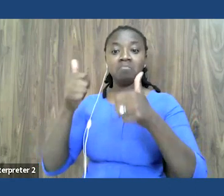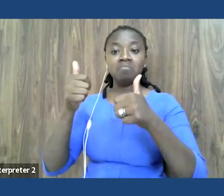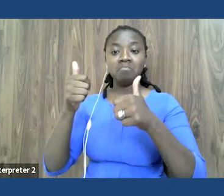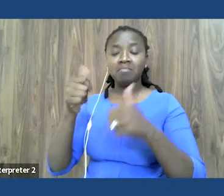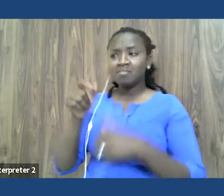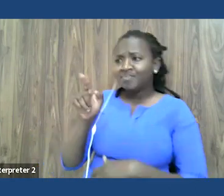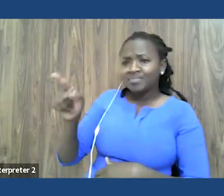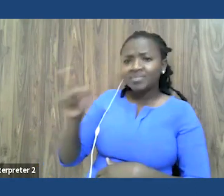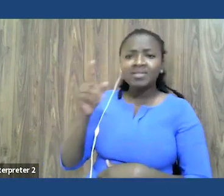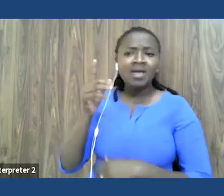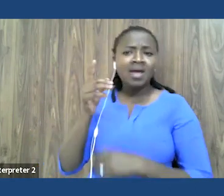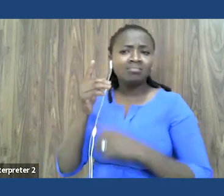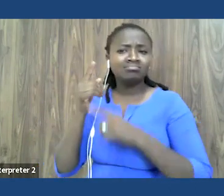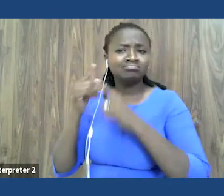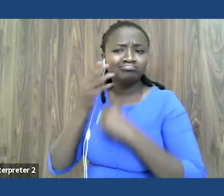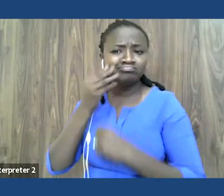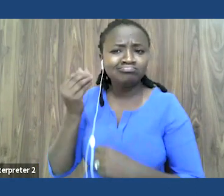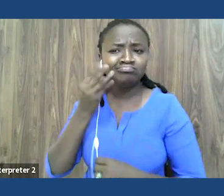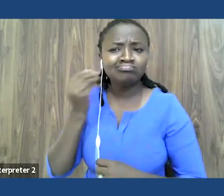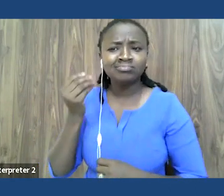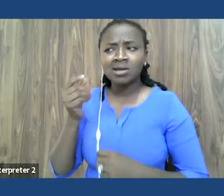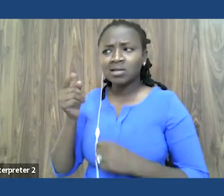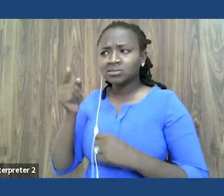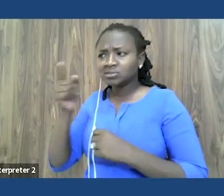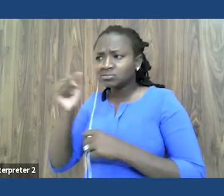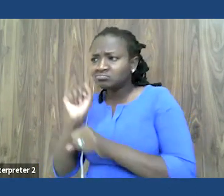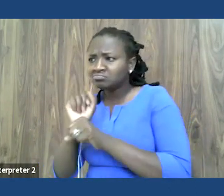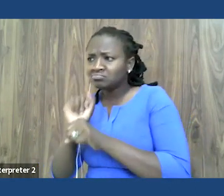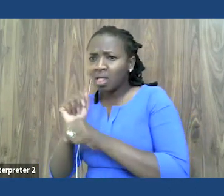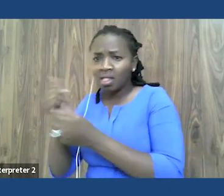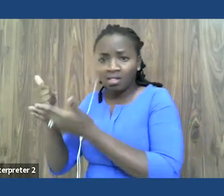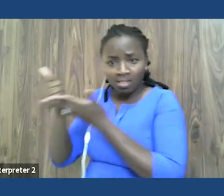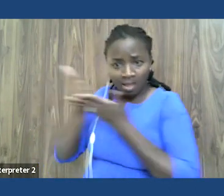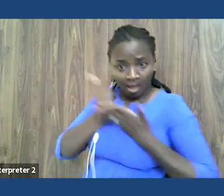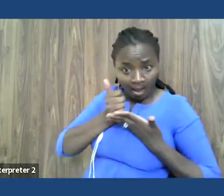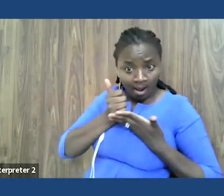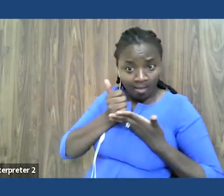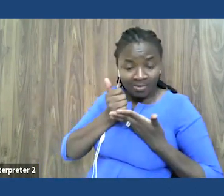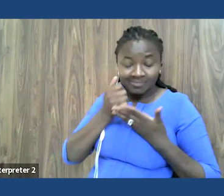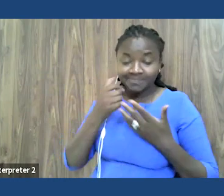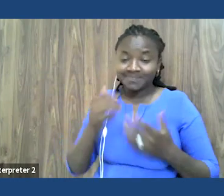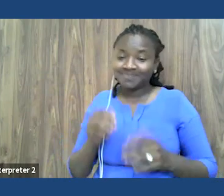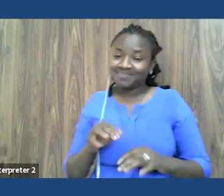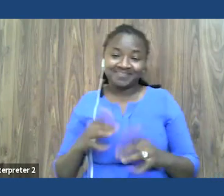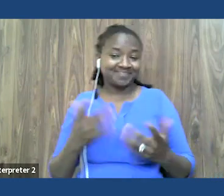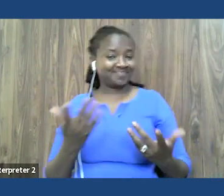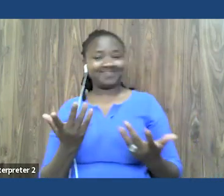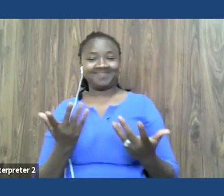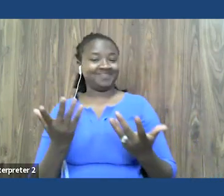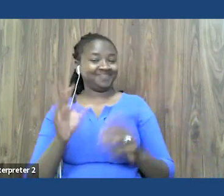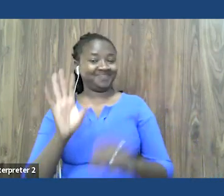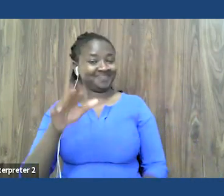I have to say that not all older people are wise. And that's okay.